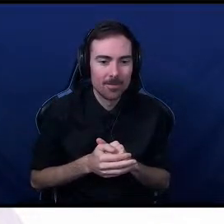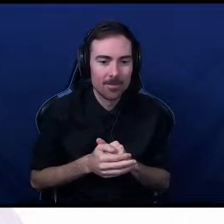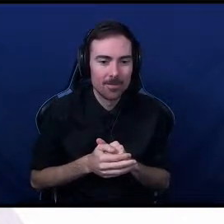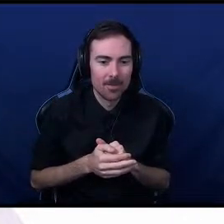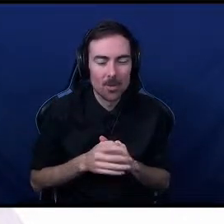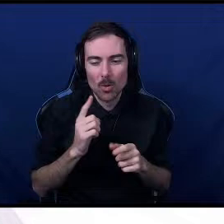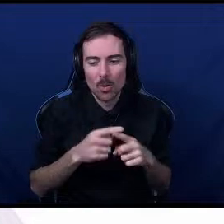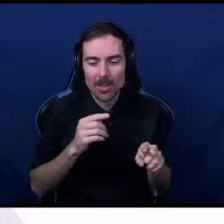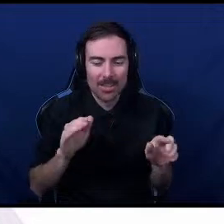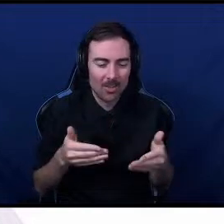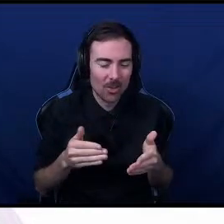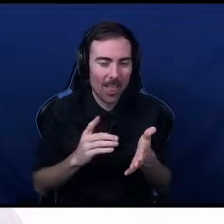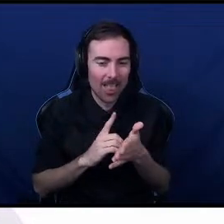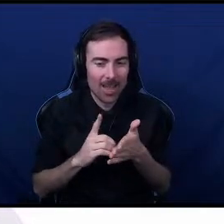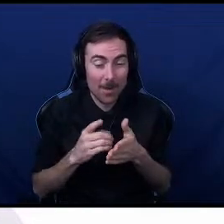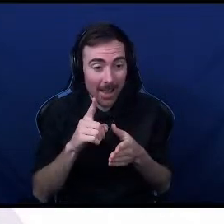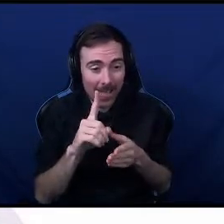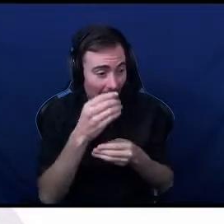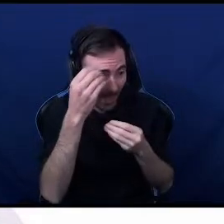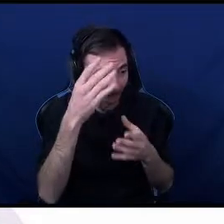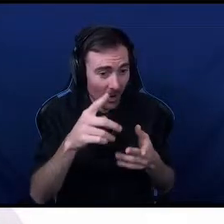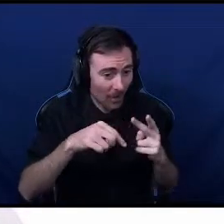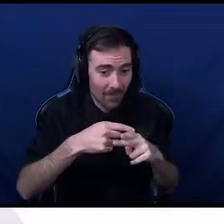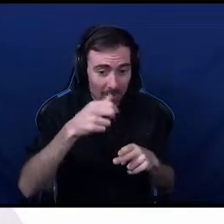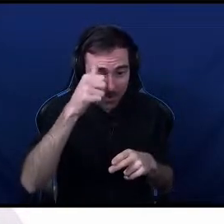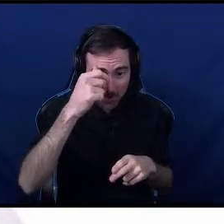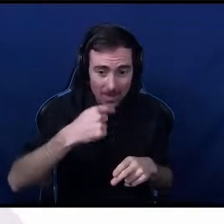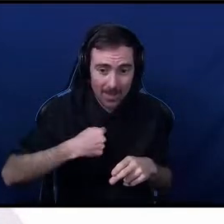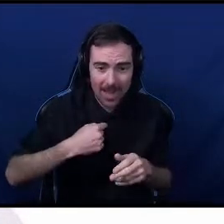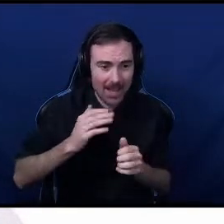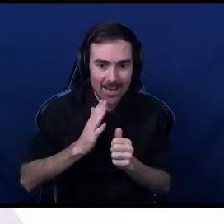disclaimer for those who know me know that I never shut up. And